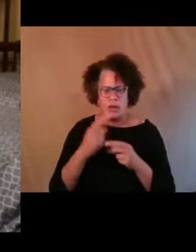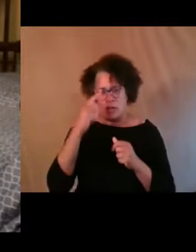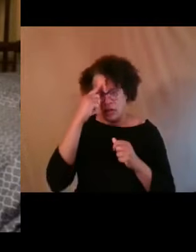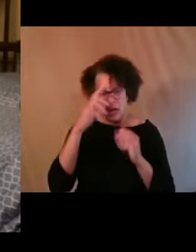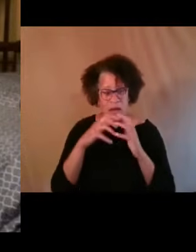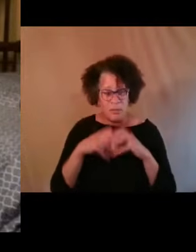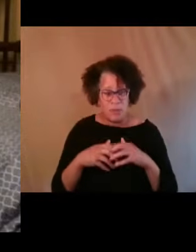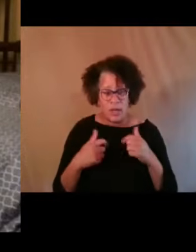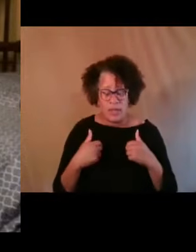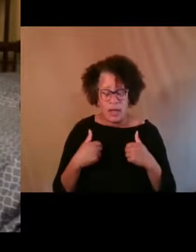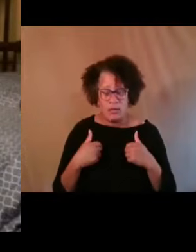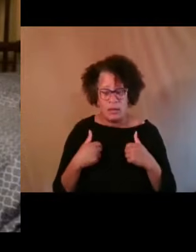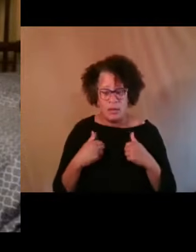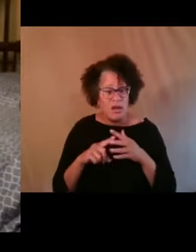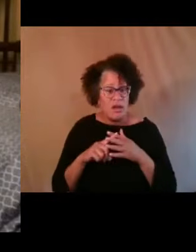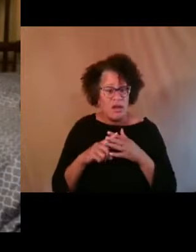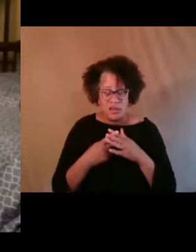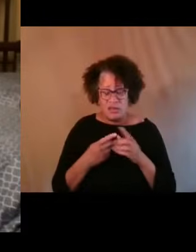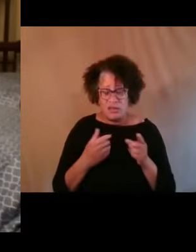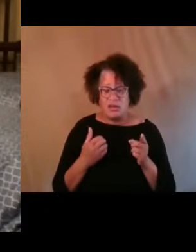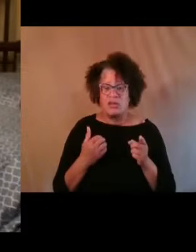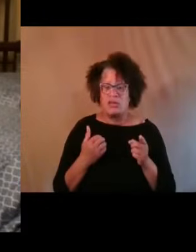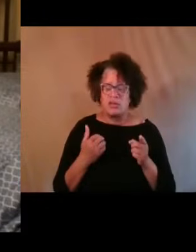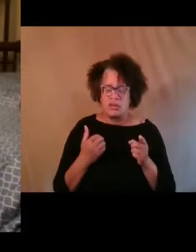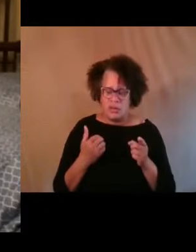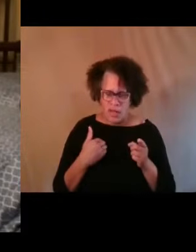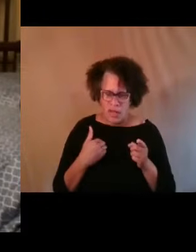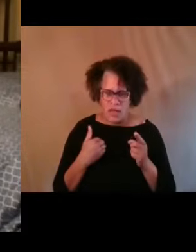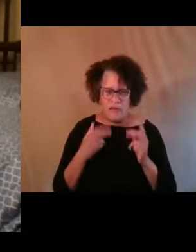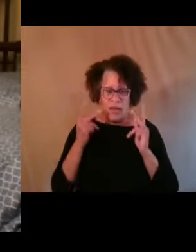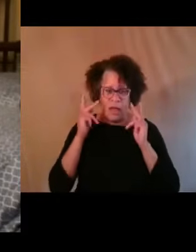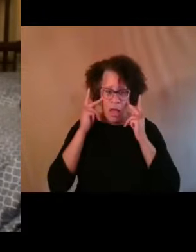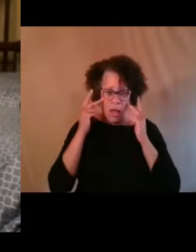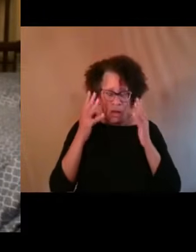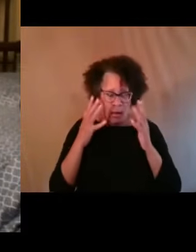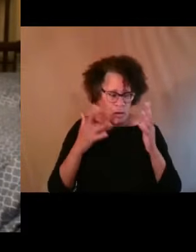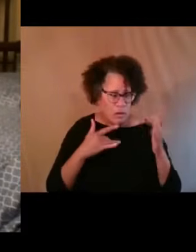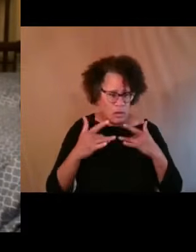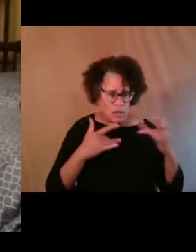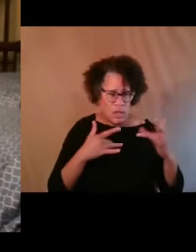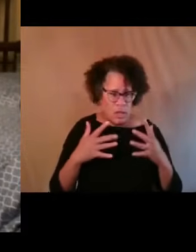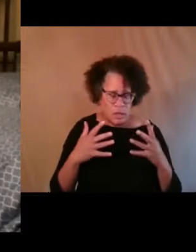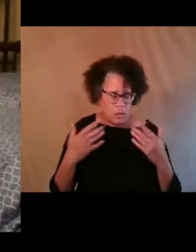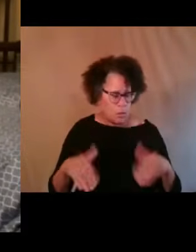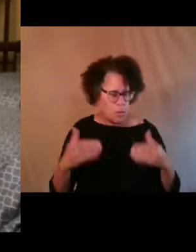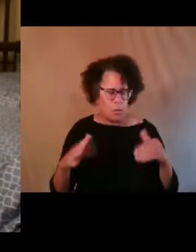I started having panic attacks and anxiety, so extreme that they wouldn't stop.